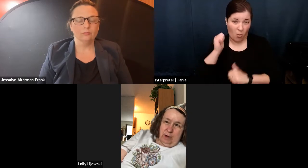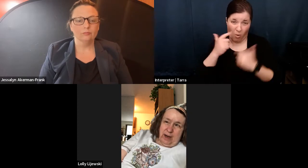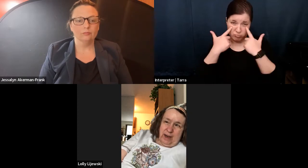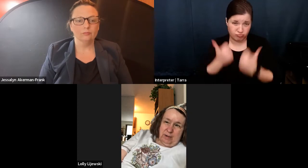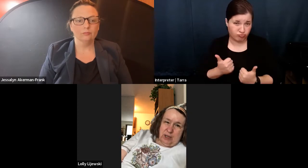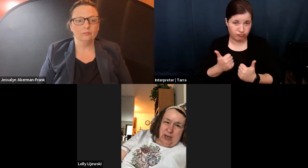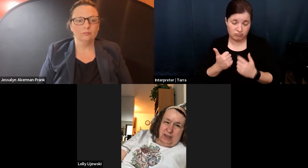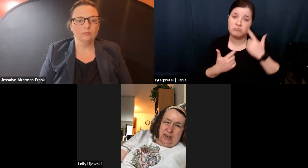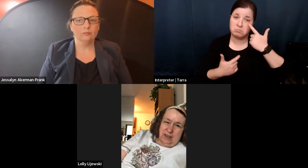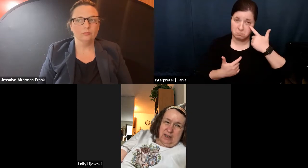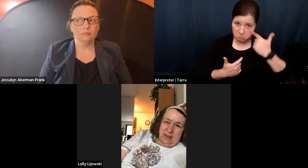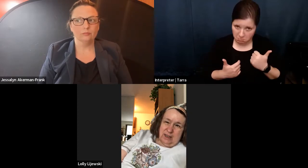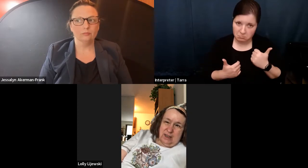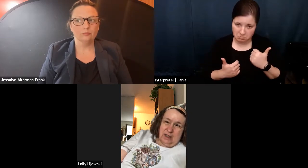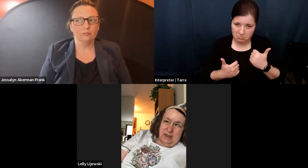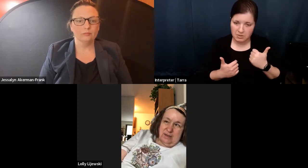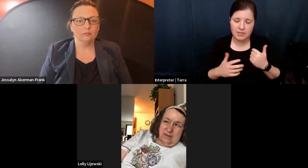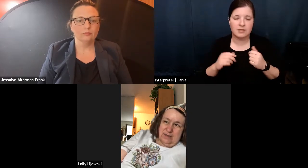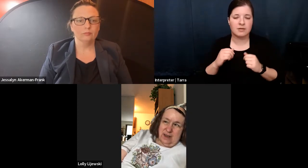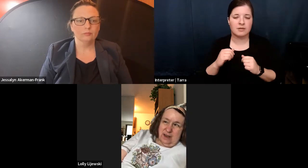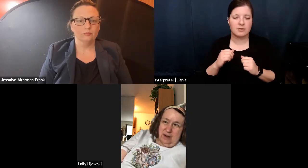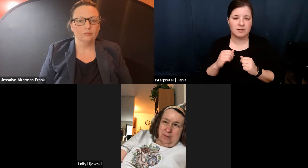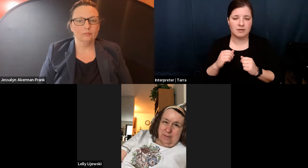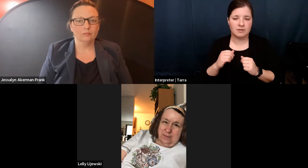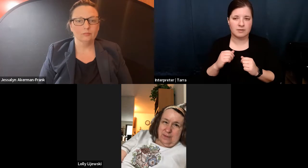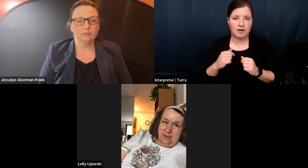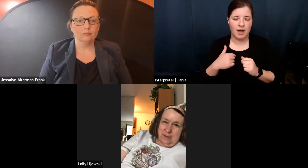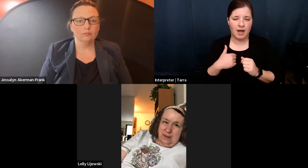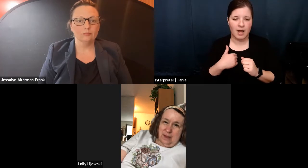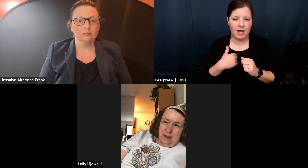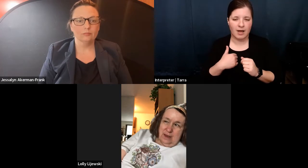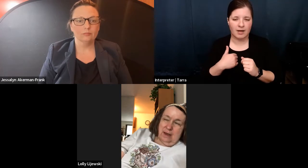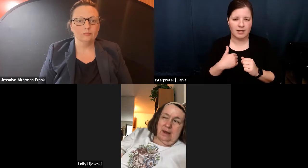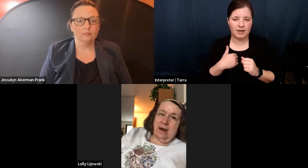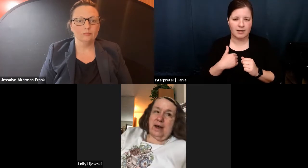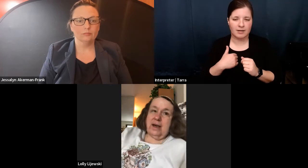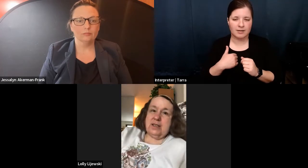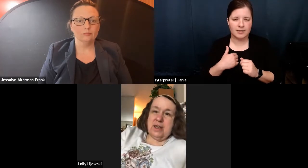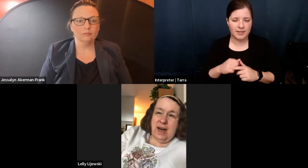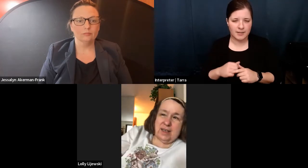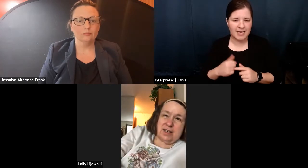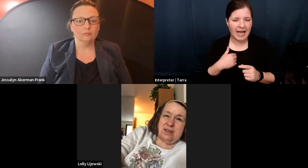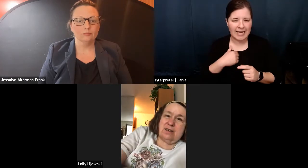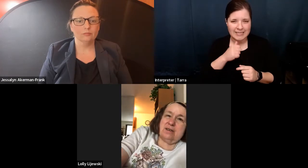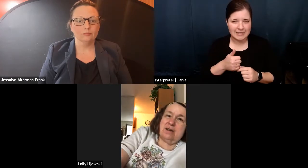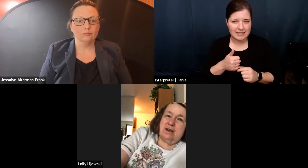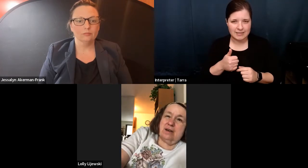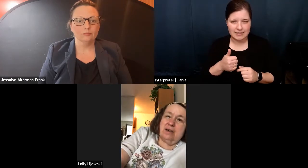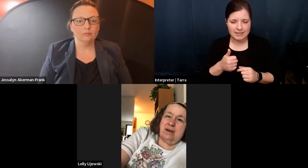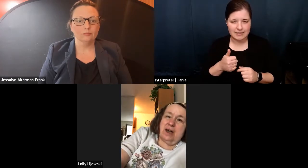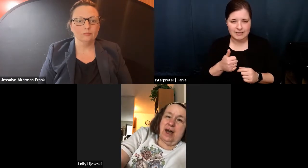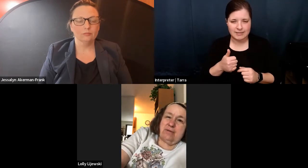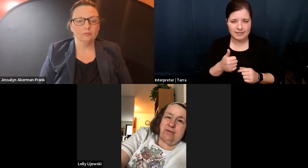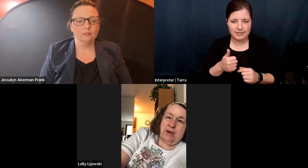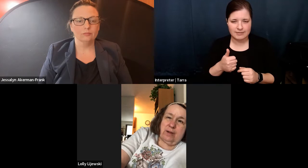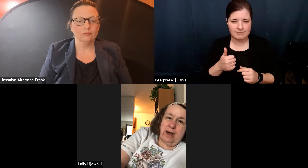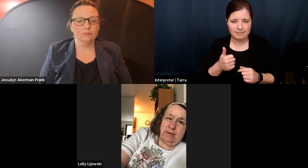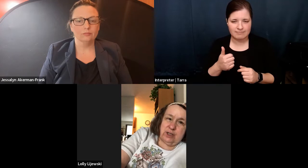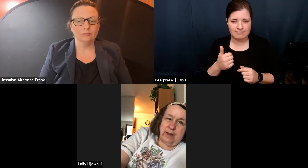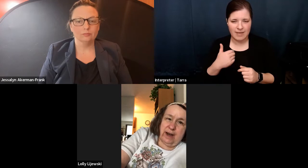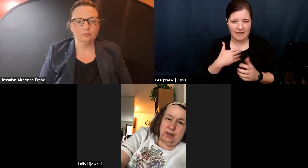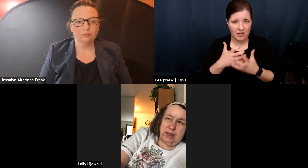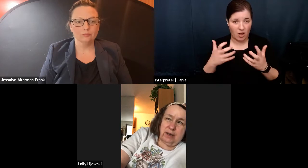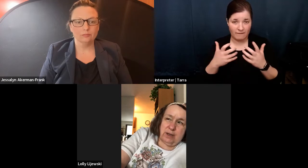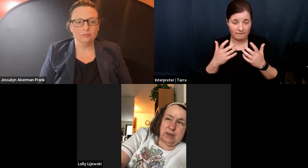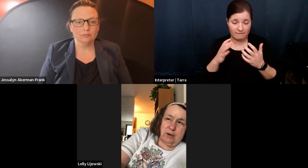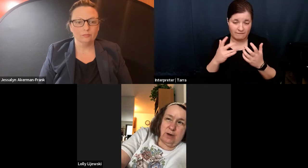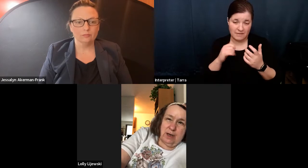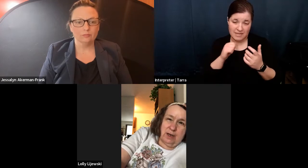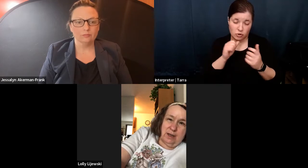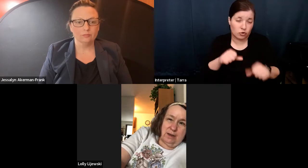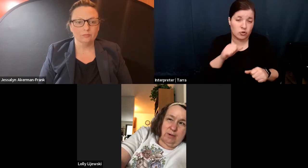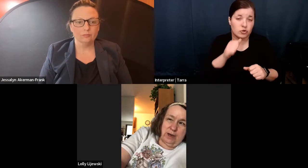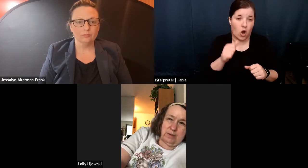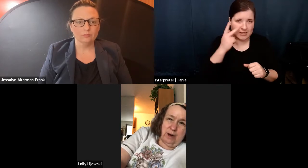And, so, that also influenced what I could see and some things happened around that, which meant that I lost